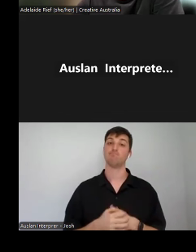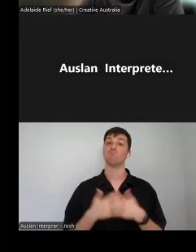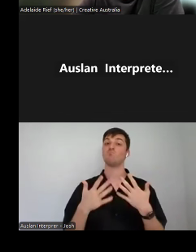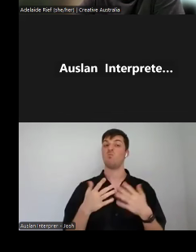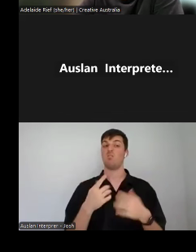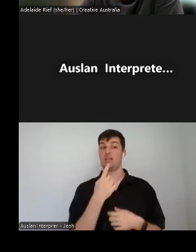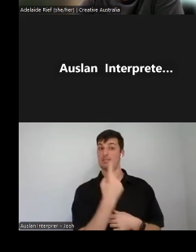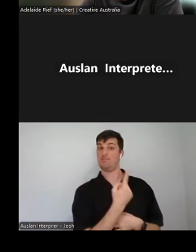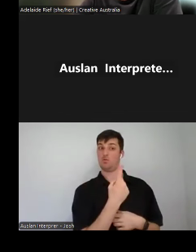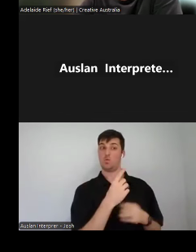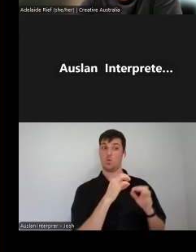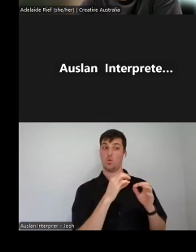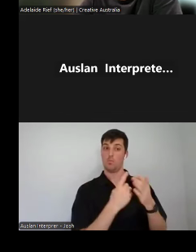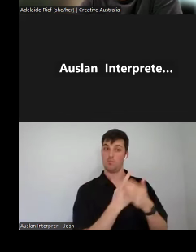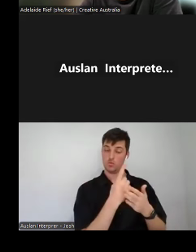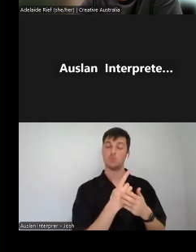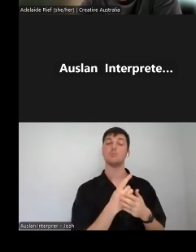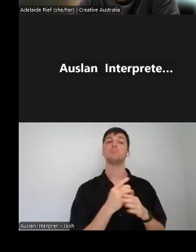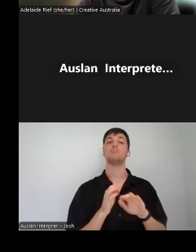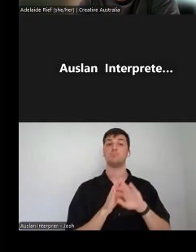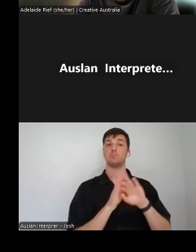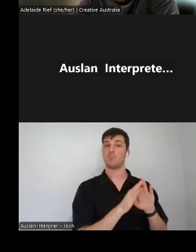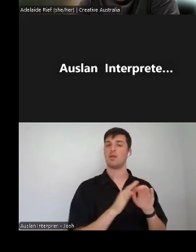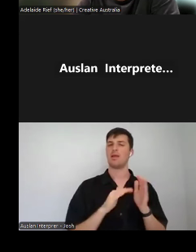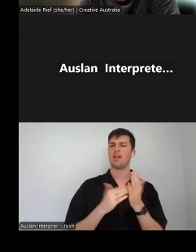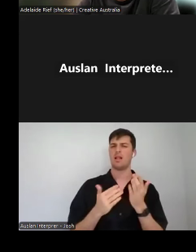opportunity. I'm now going to move on to speaking about the specifics of the Company